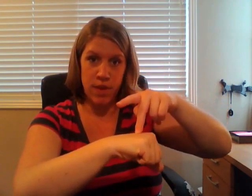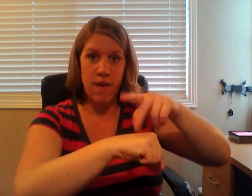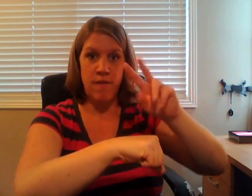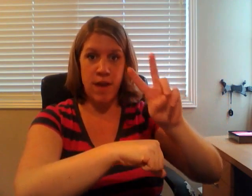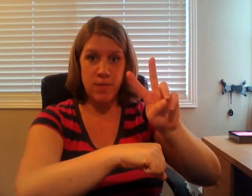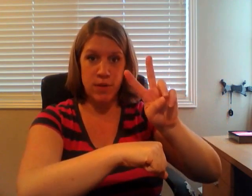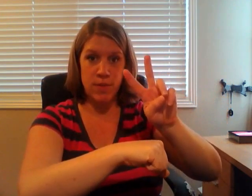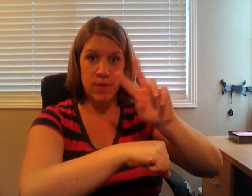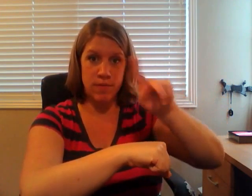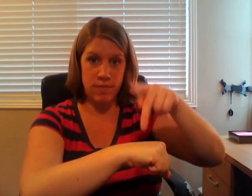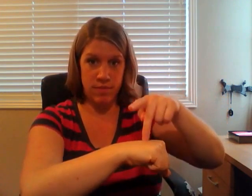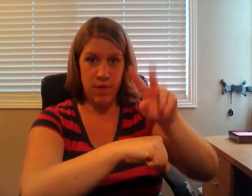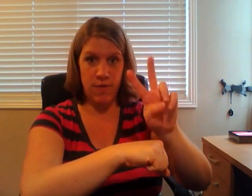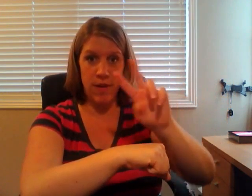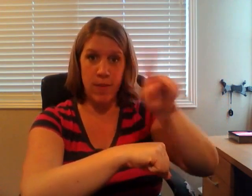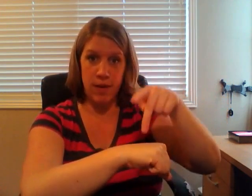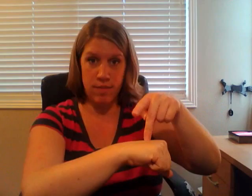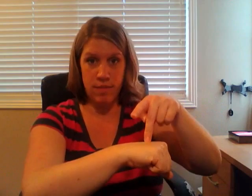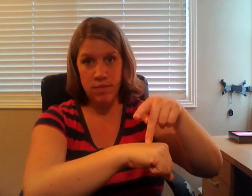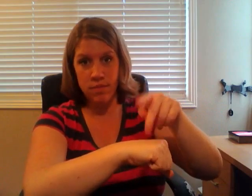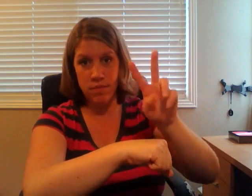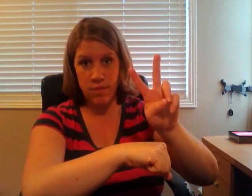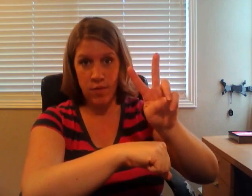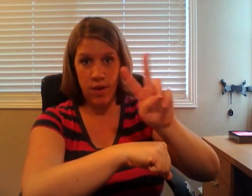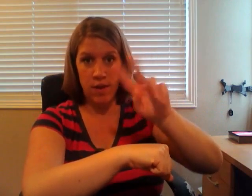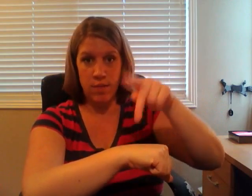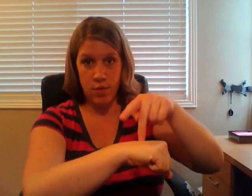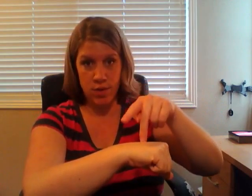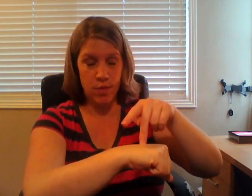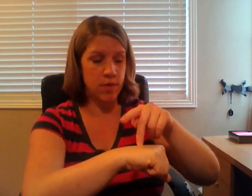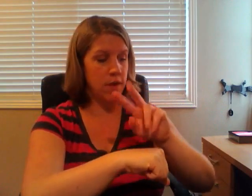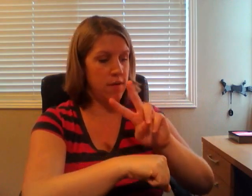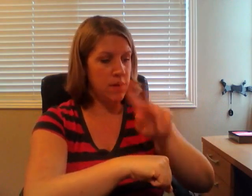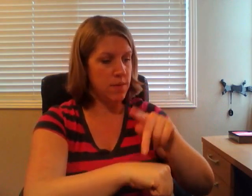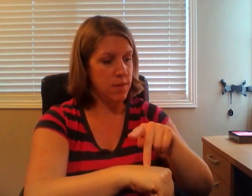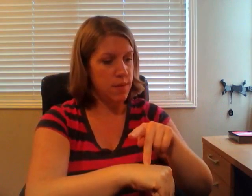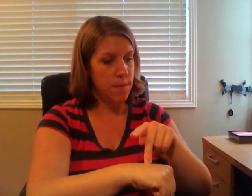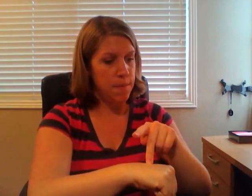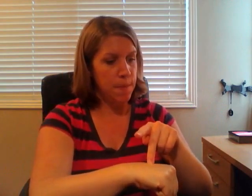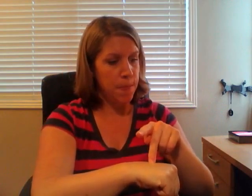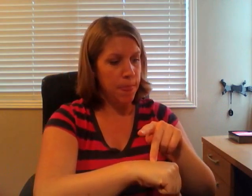Vice Principal